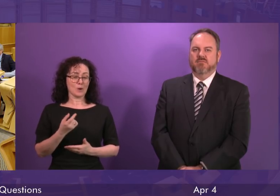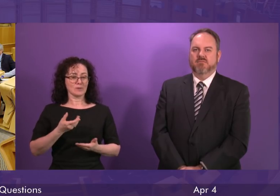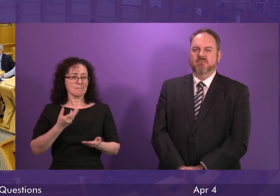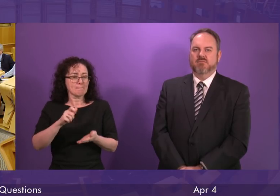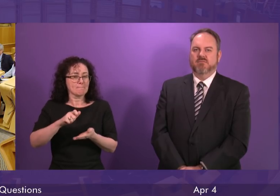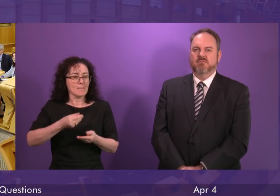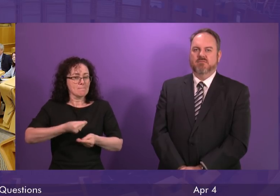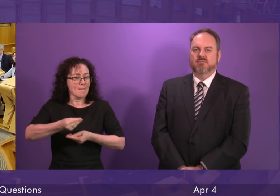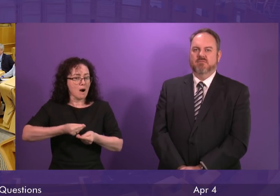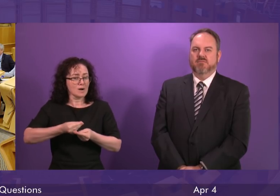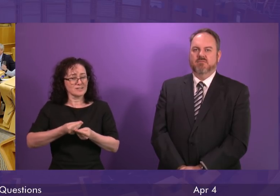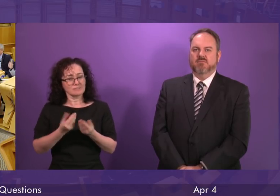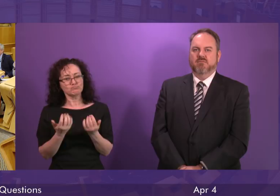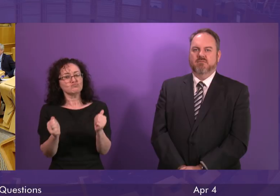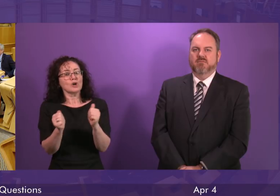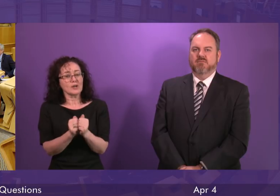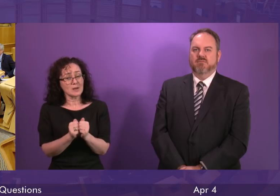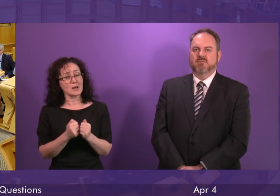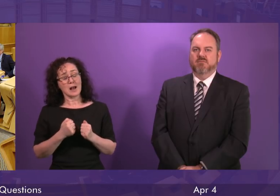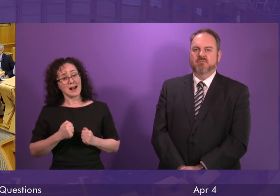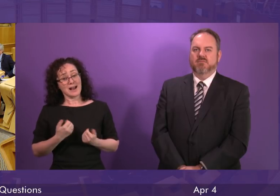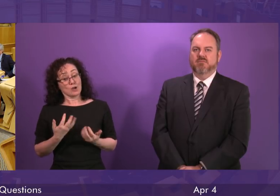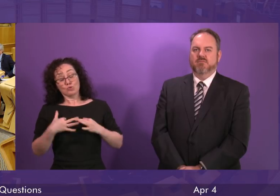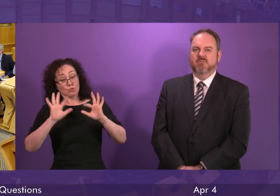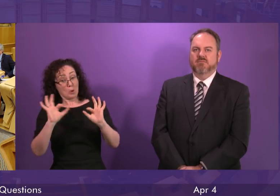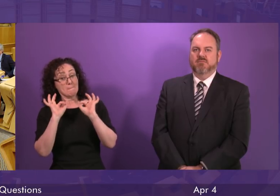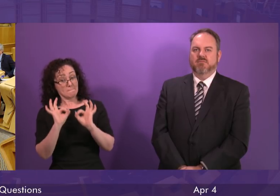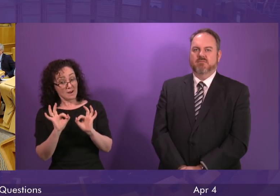but I have said that I am willing to work with the Prime Minister to see where there